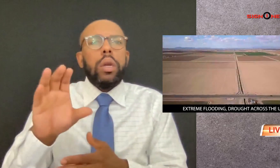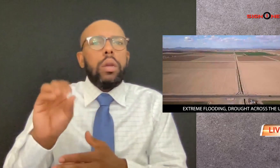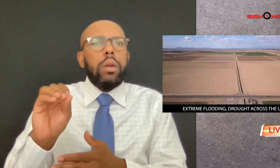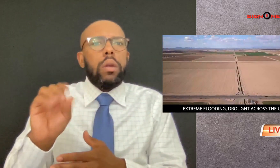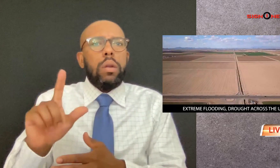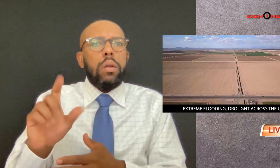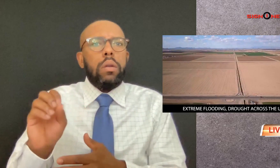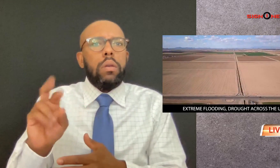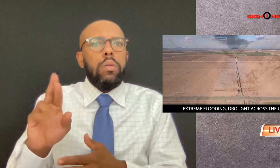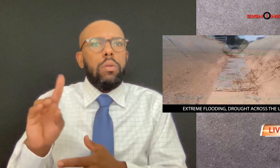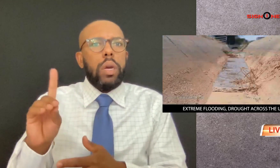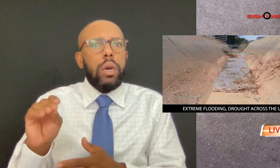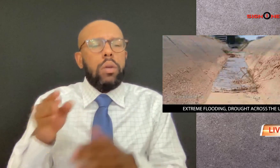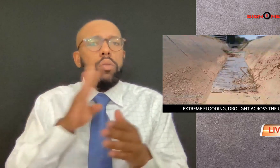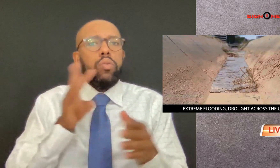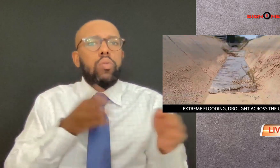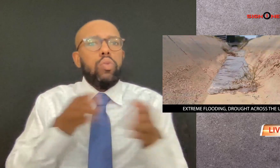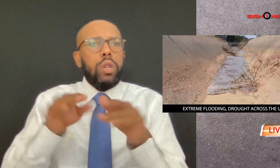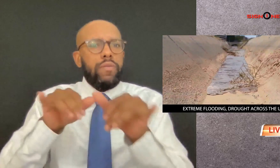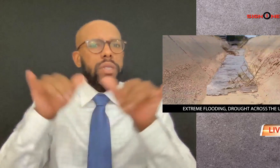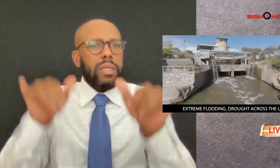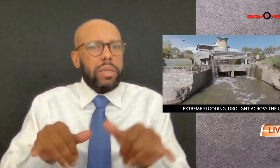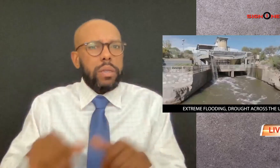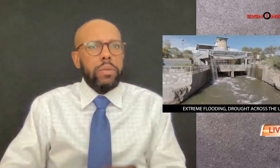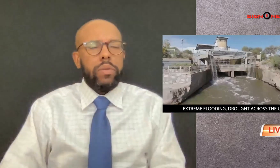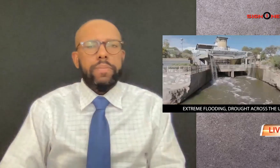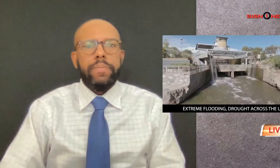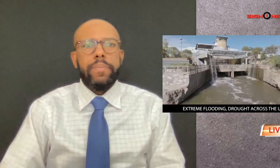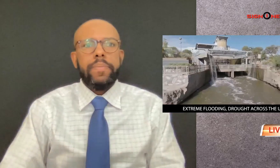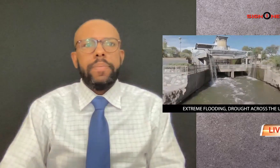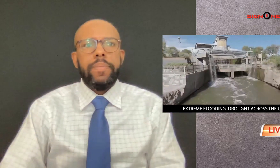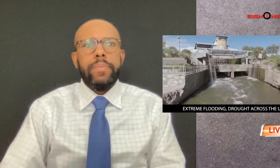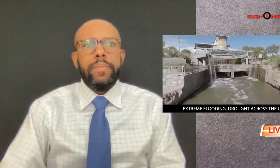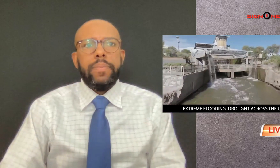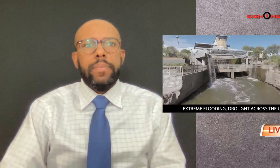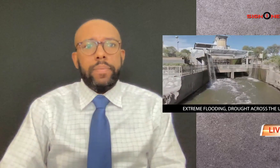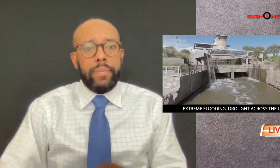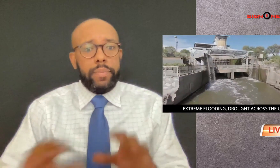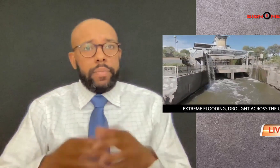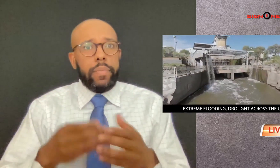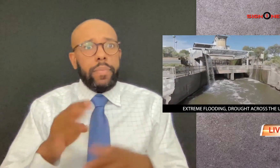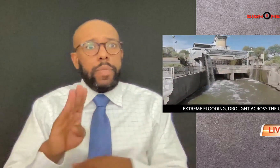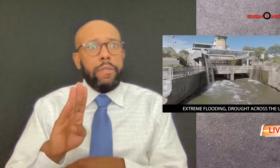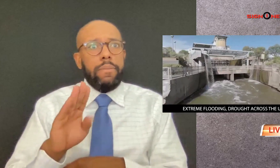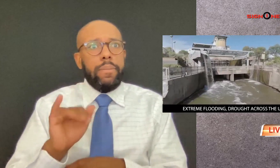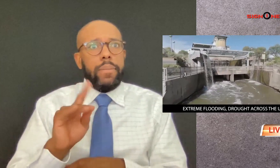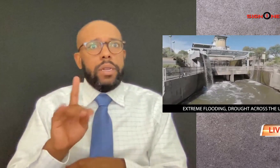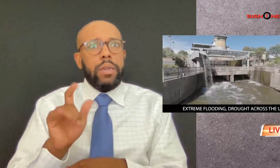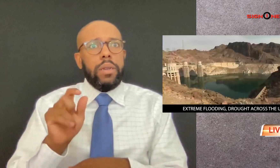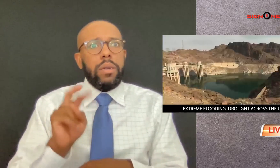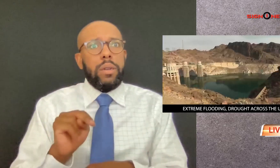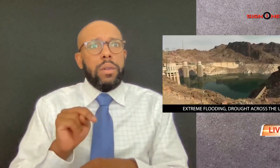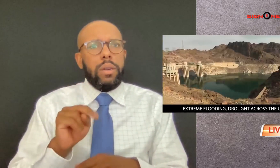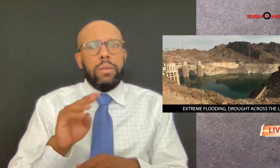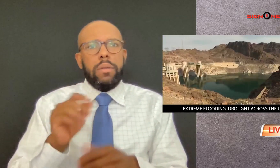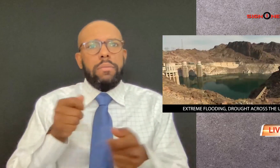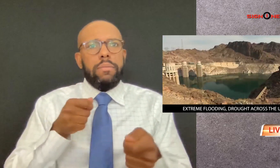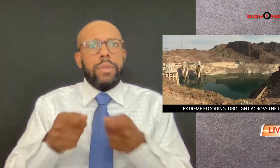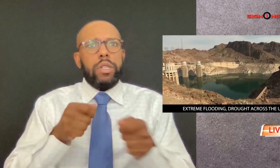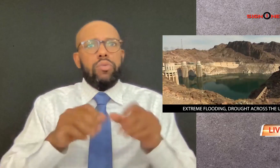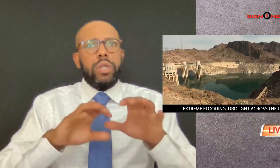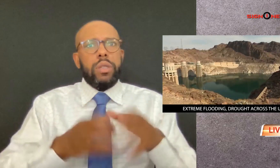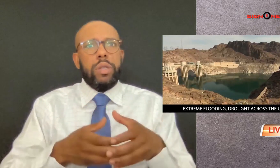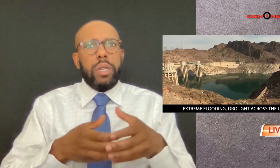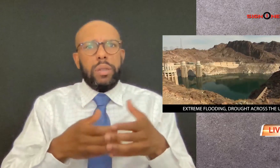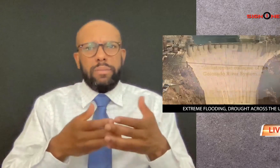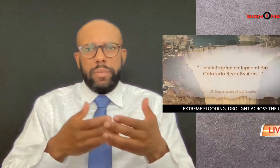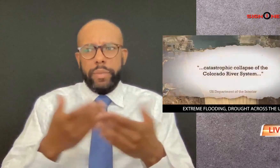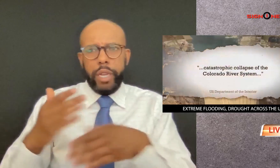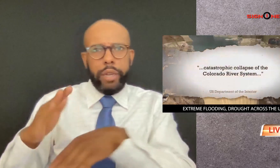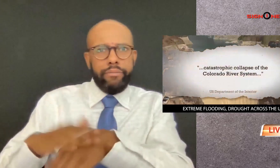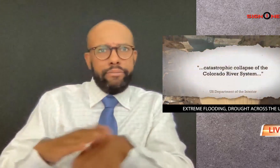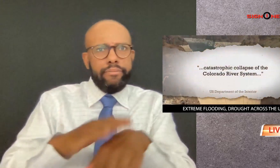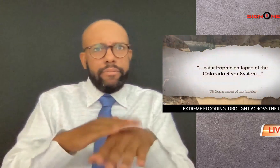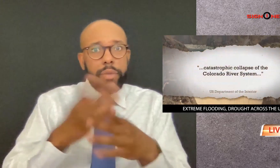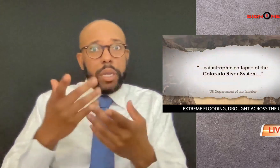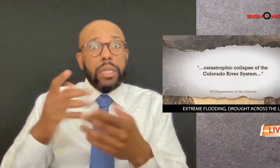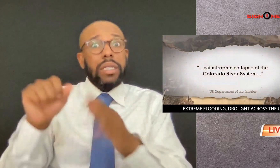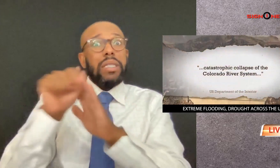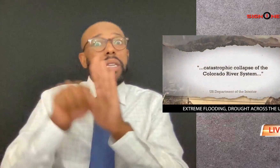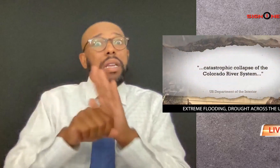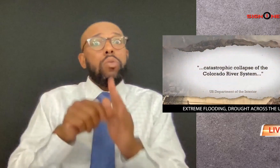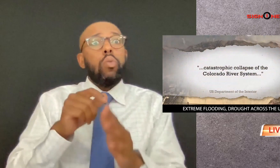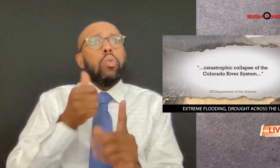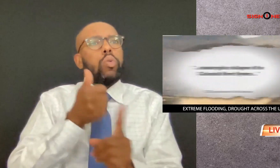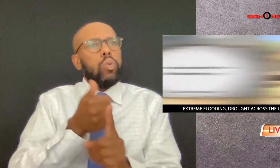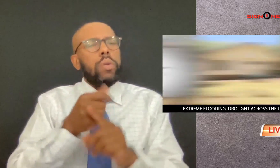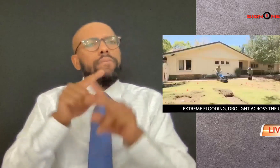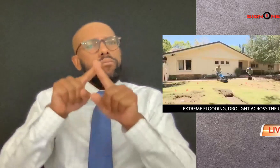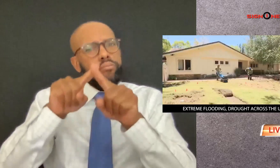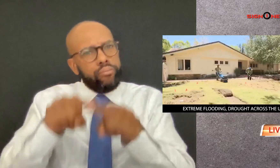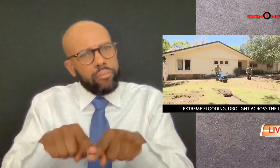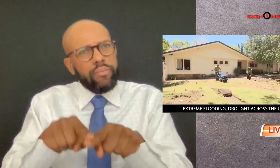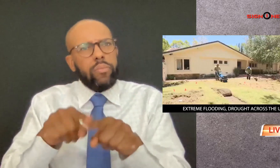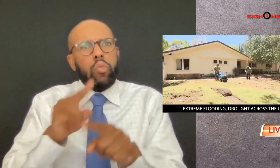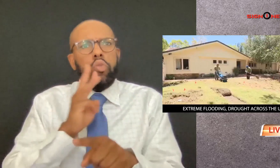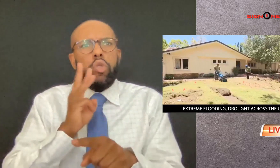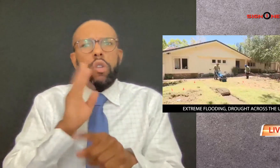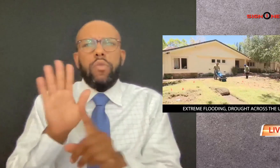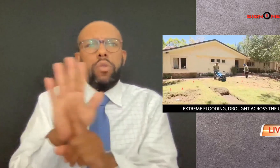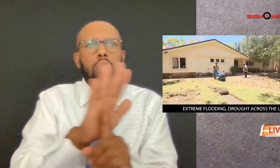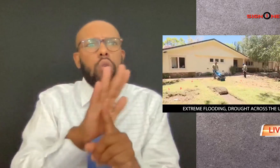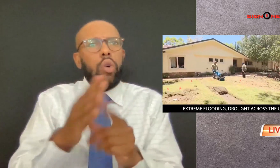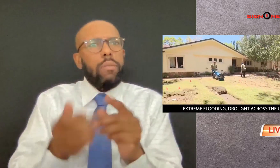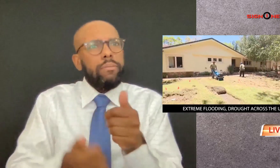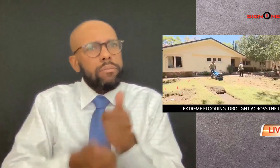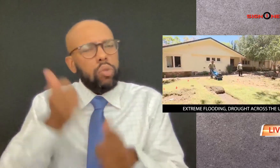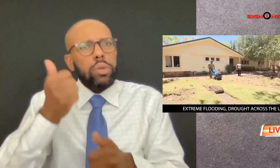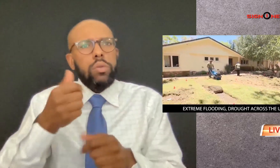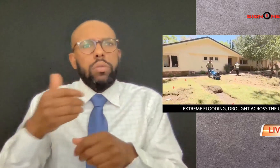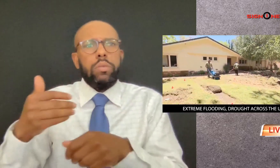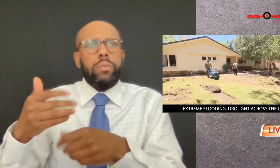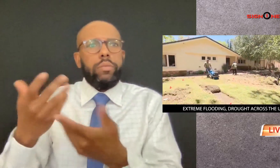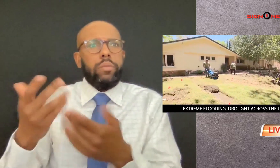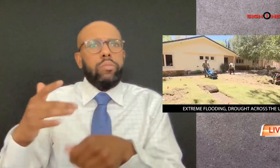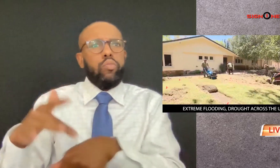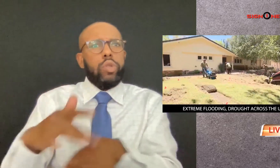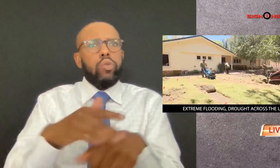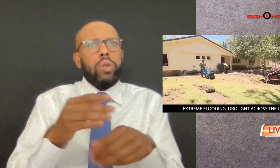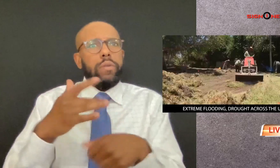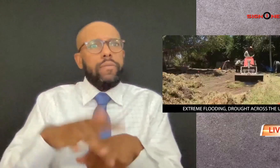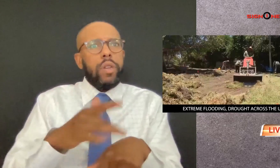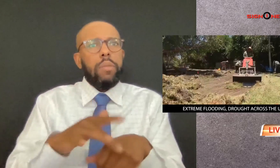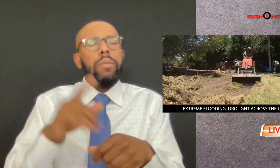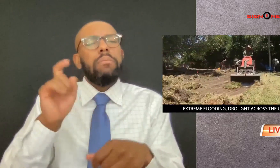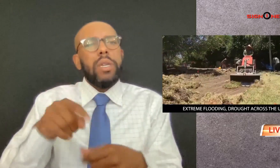drought is drying up the Colorado river system And the Biden Administration says all the